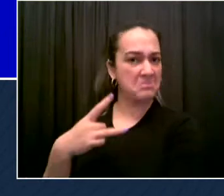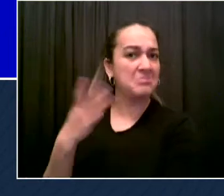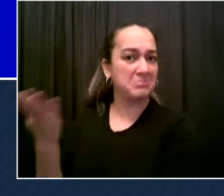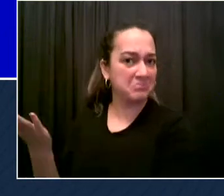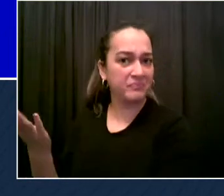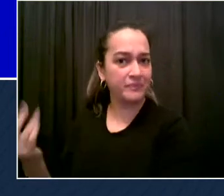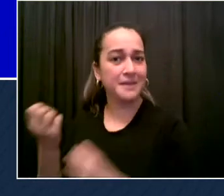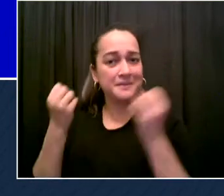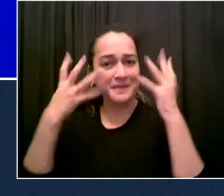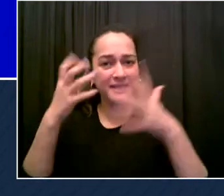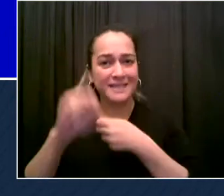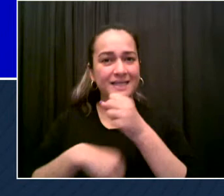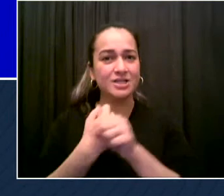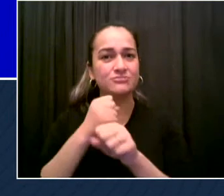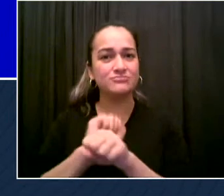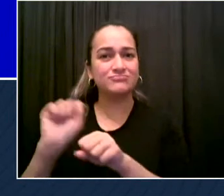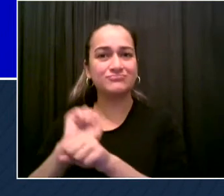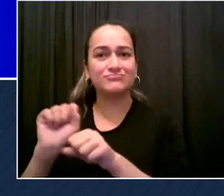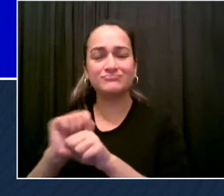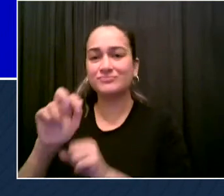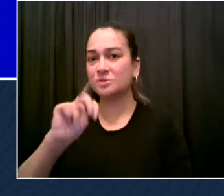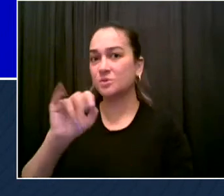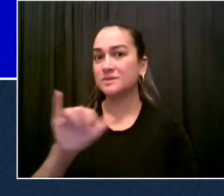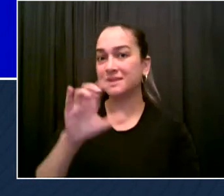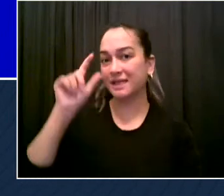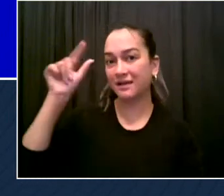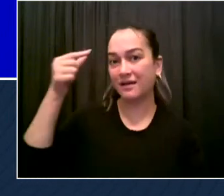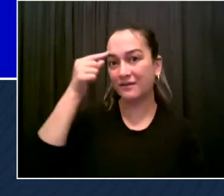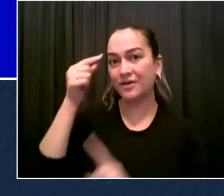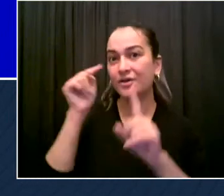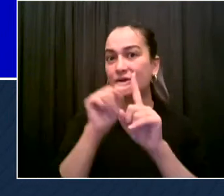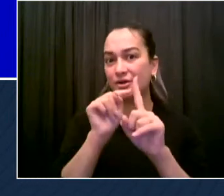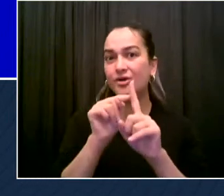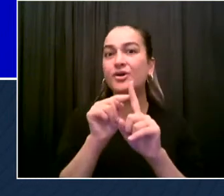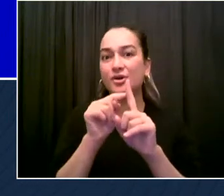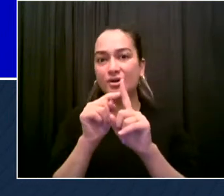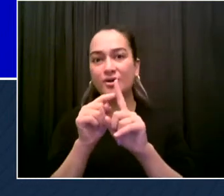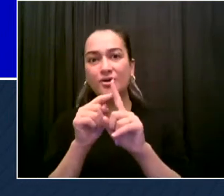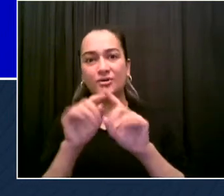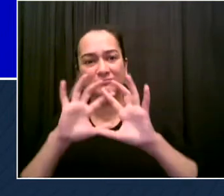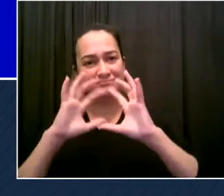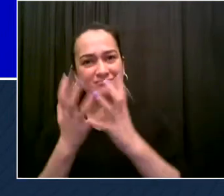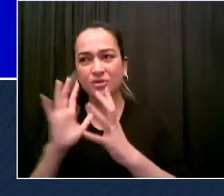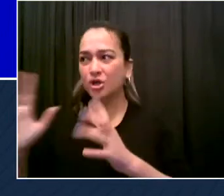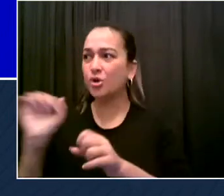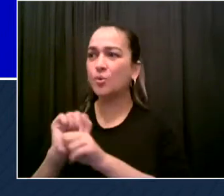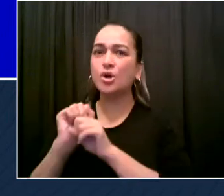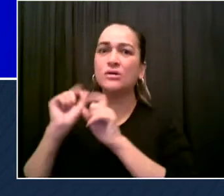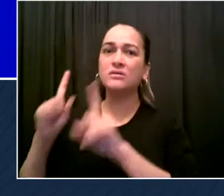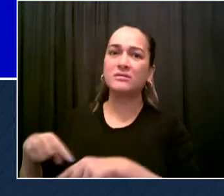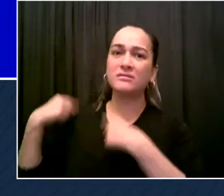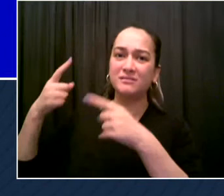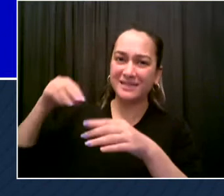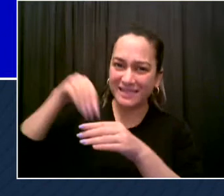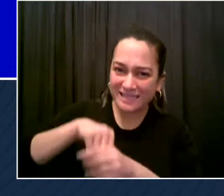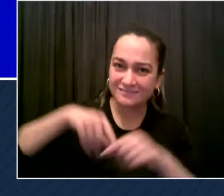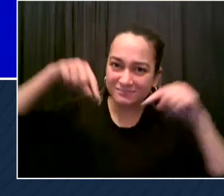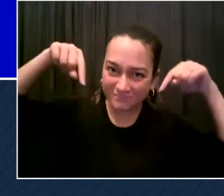CLEAREST ANSWERS FROM HER SHE HAS DEVOTED HER ENTIRE CAREER FROM SERVING THE